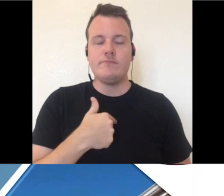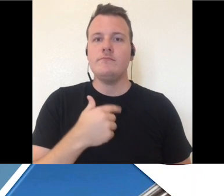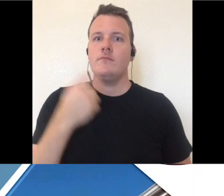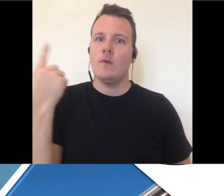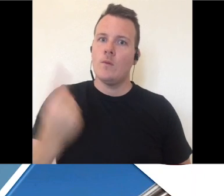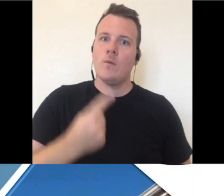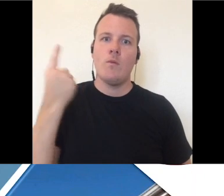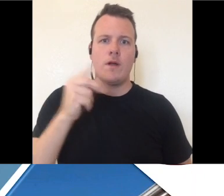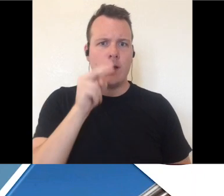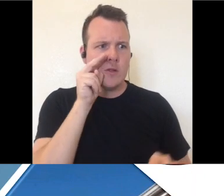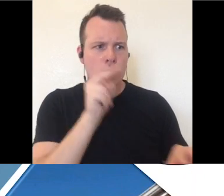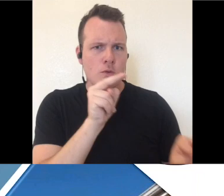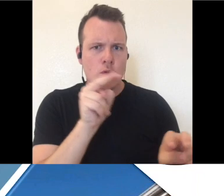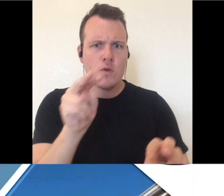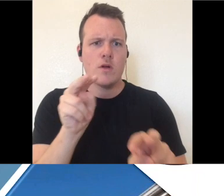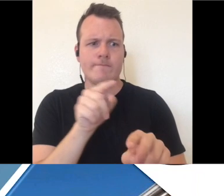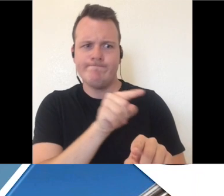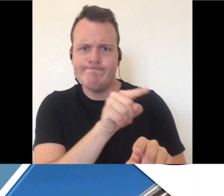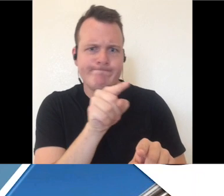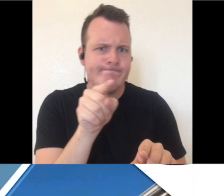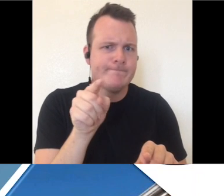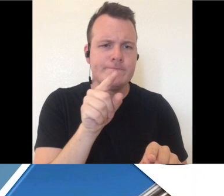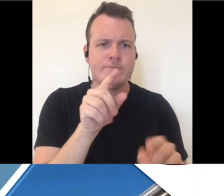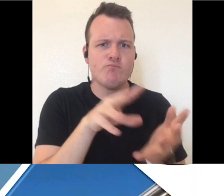the- at each of- each one of them and trying to find out as much as possible